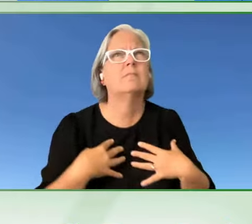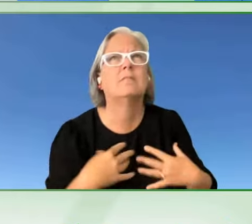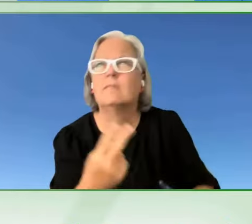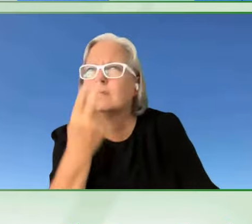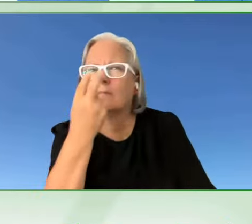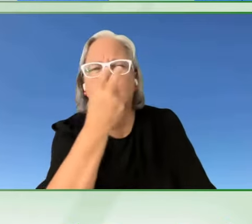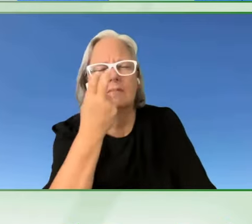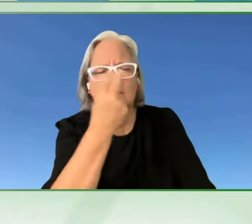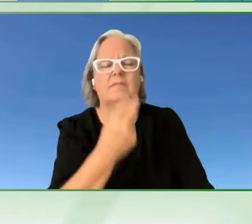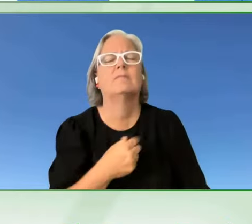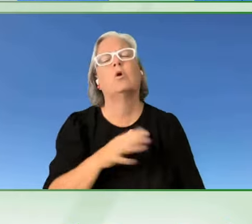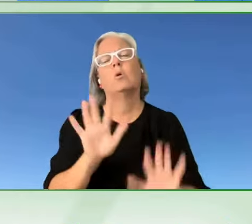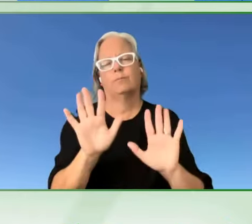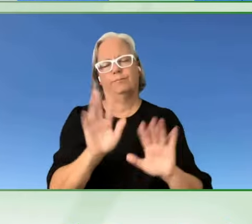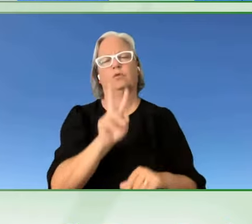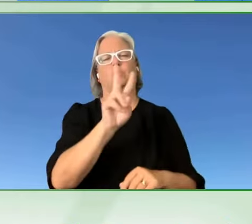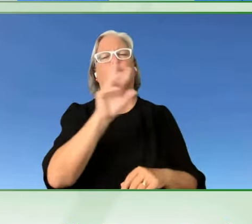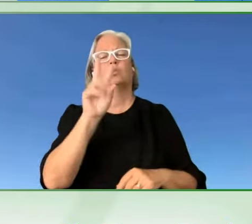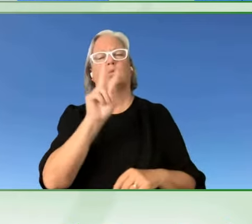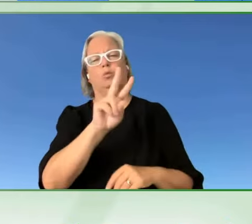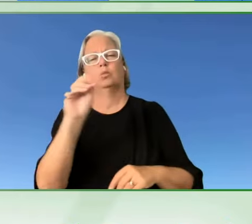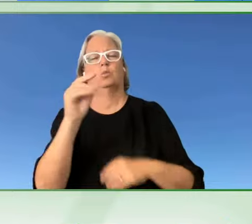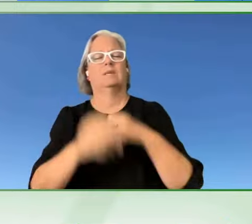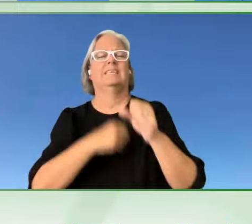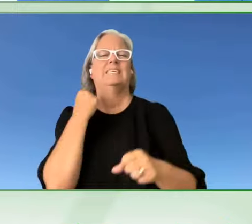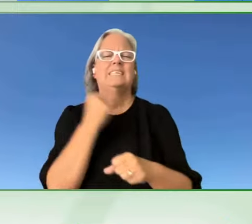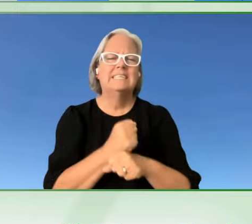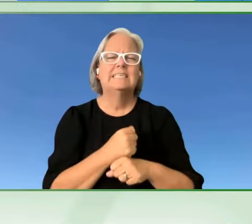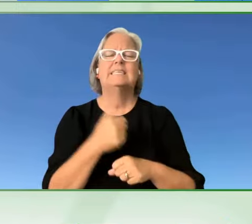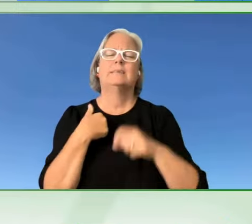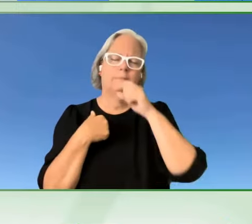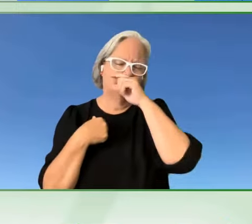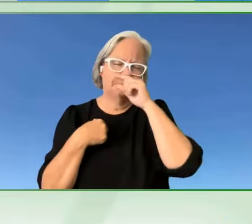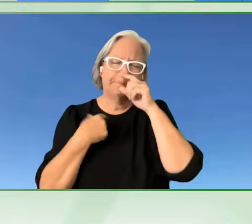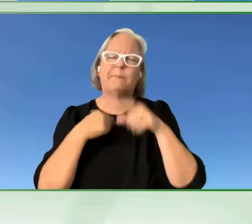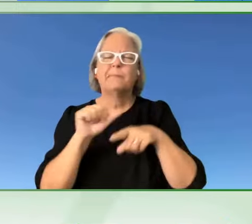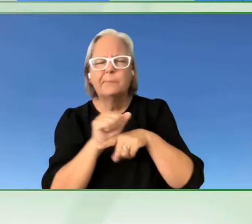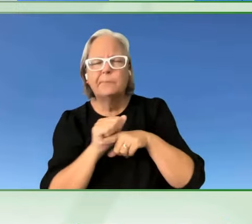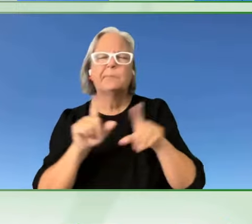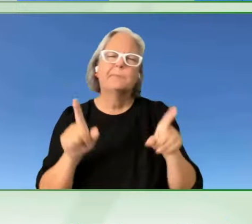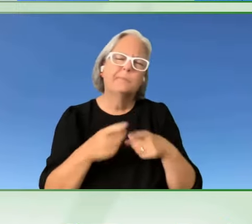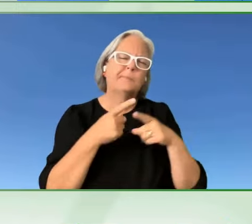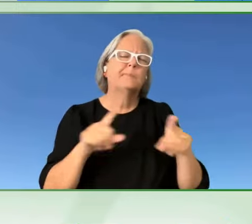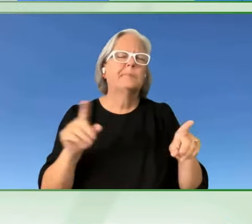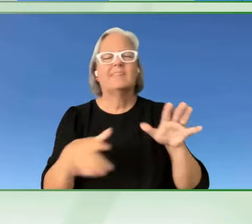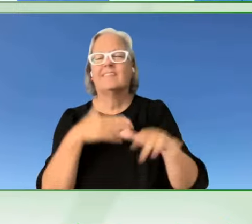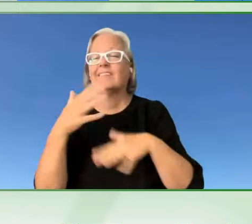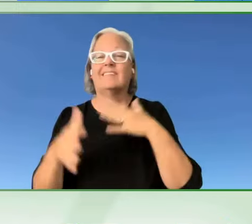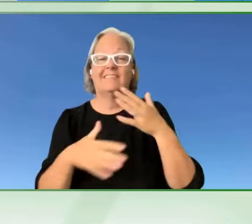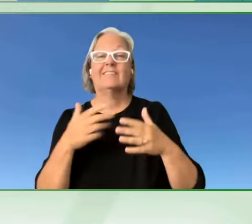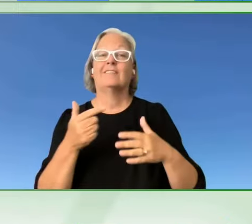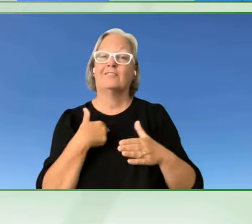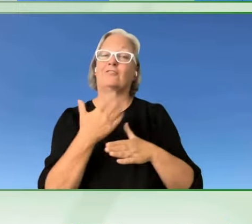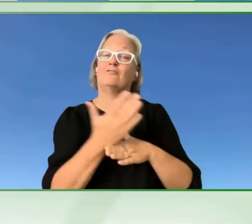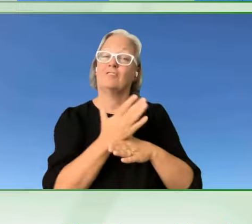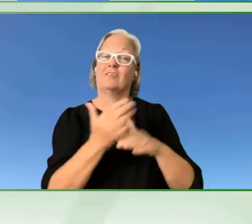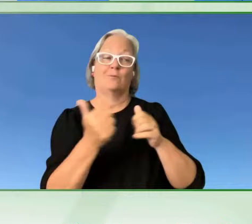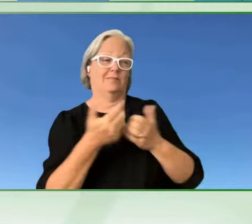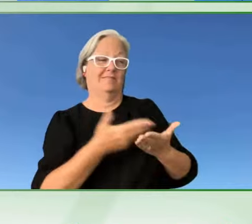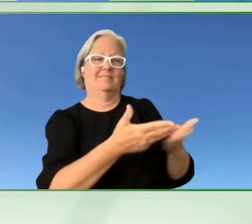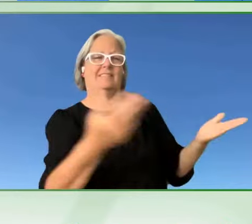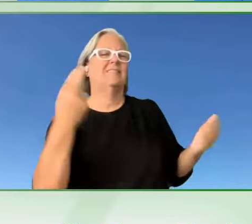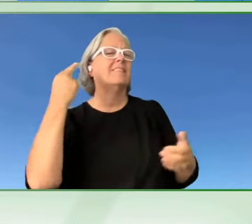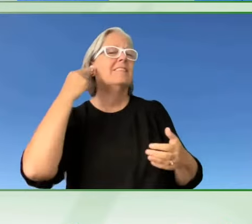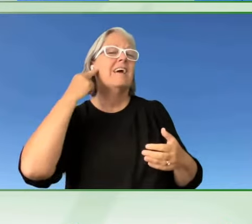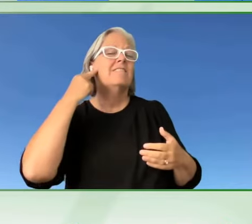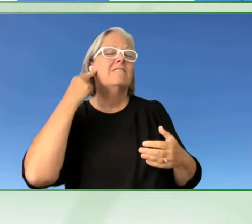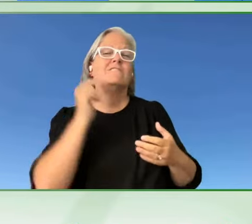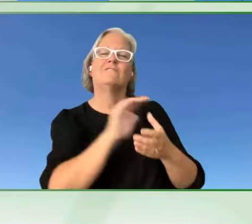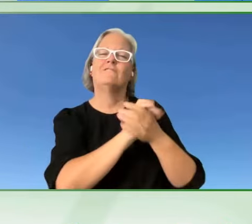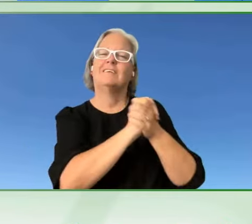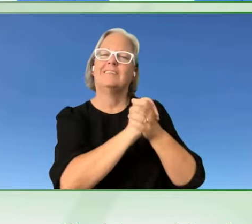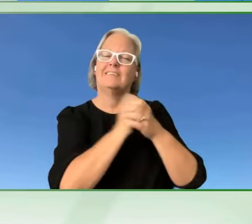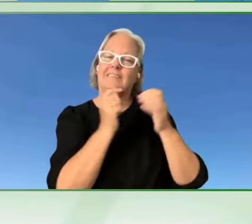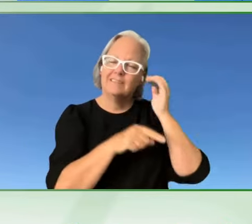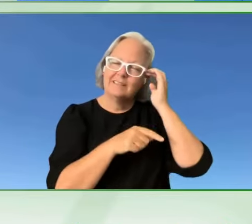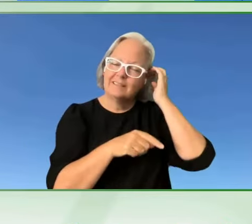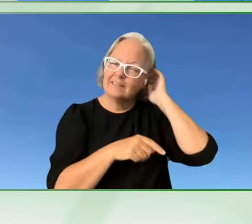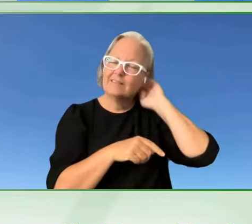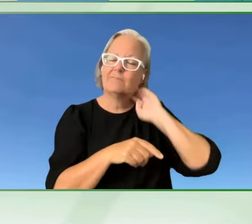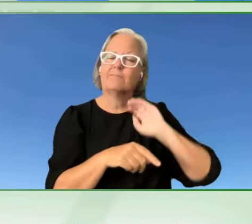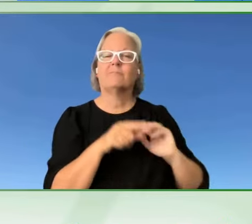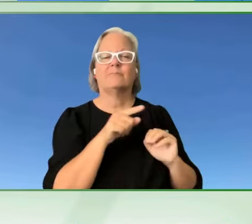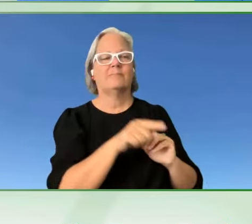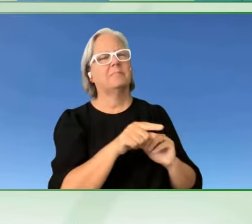inclusion and equal opportunity to not have to be discussed because it is a given.